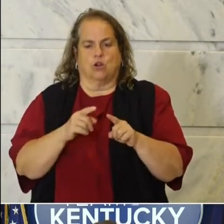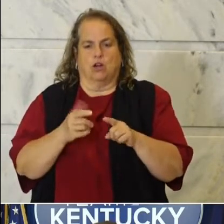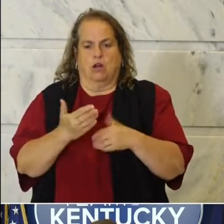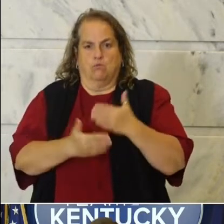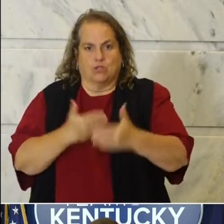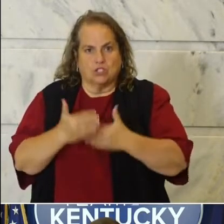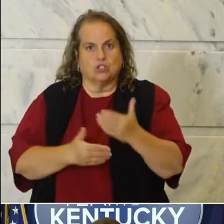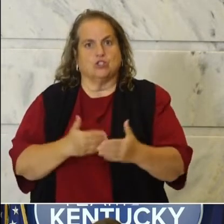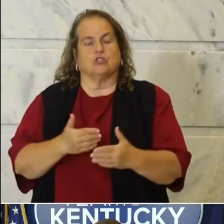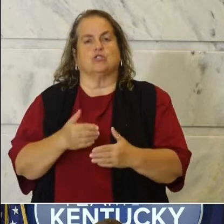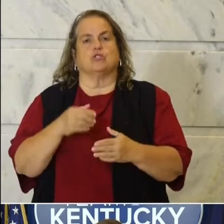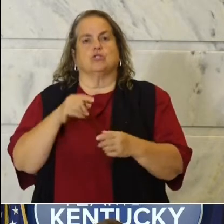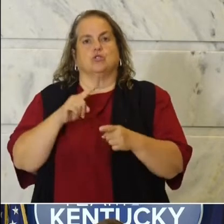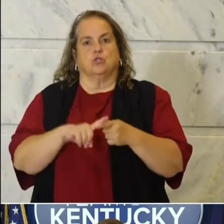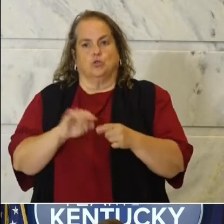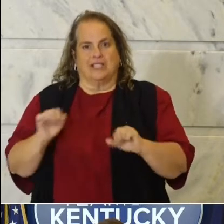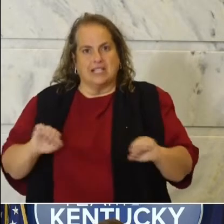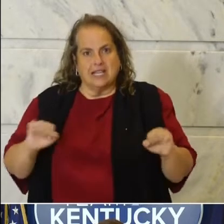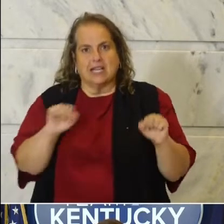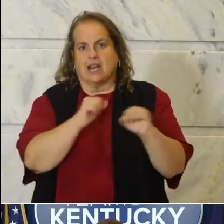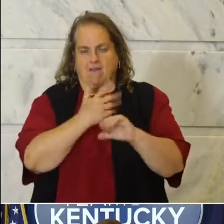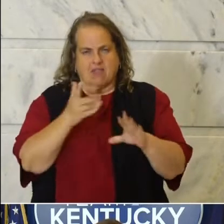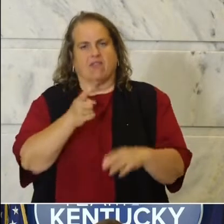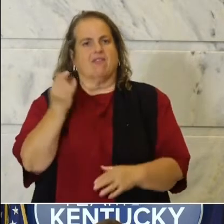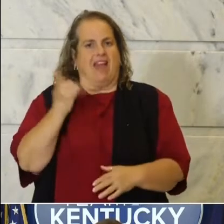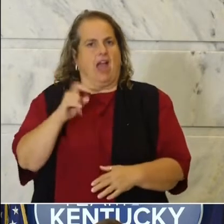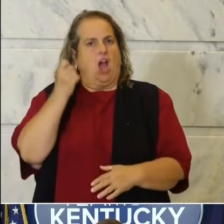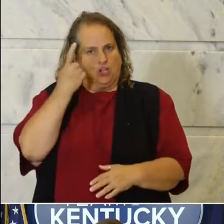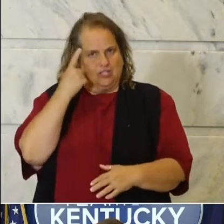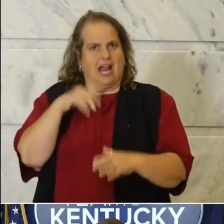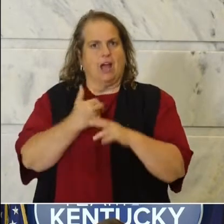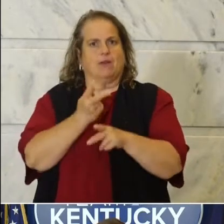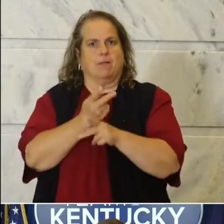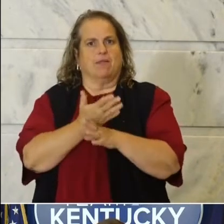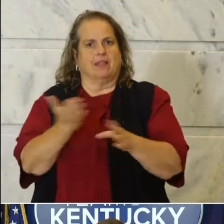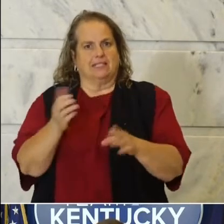safeguards in place, and we want to make sure any other health conditions